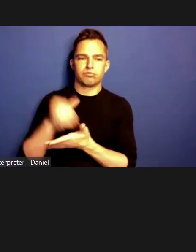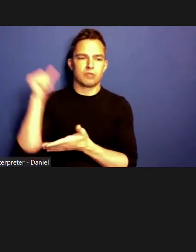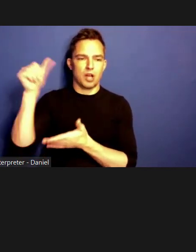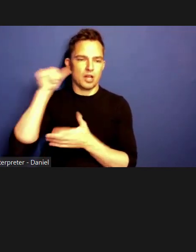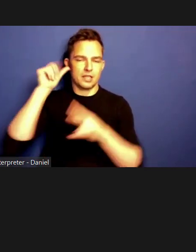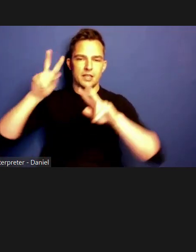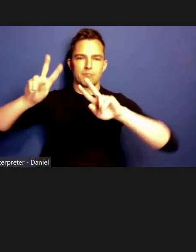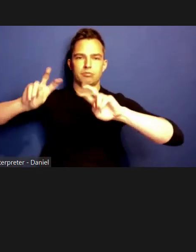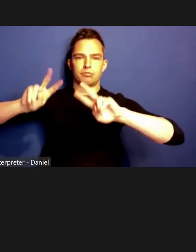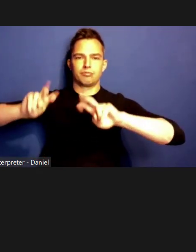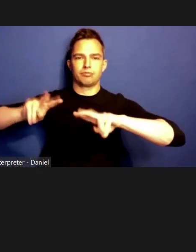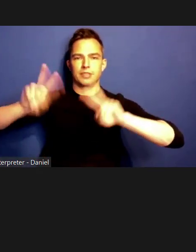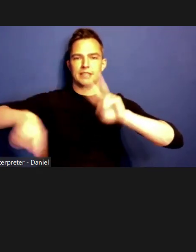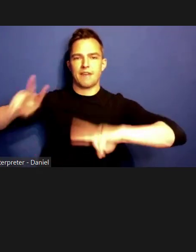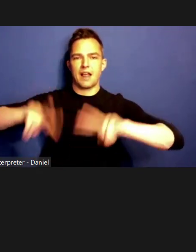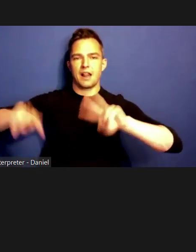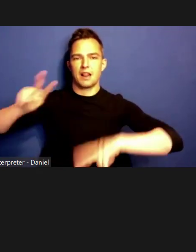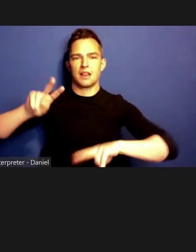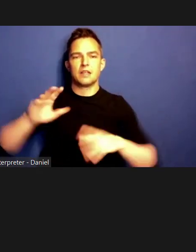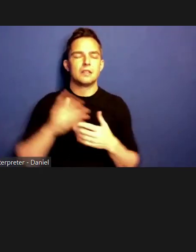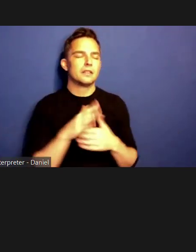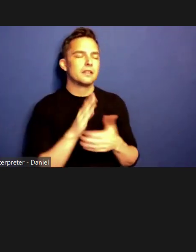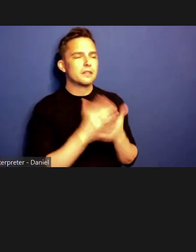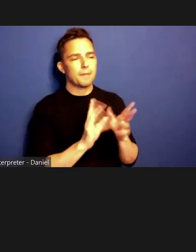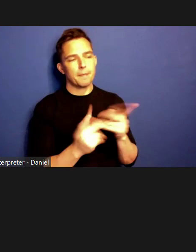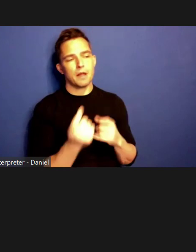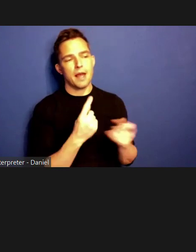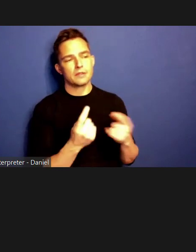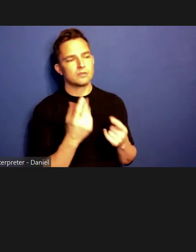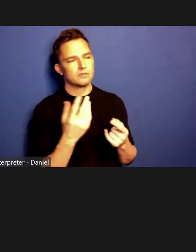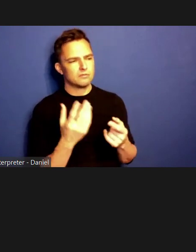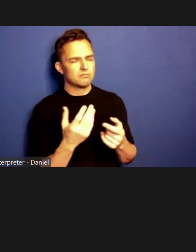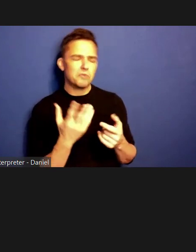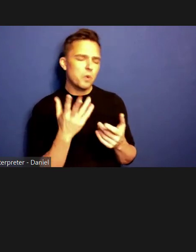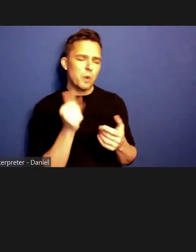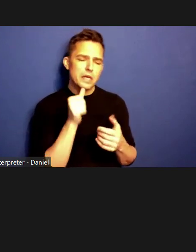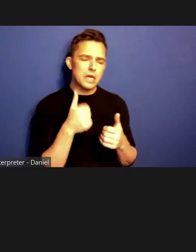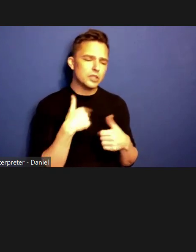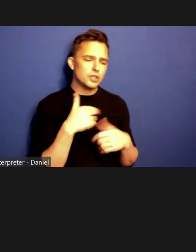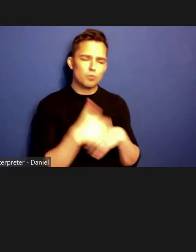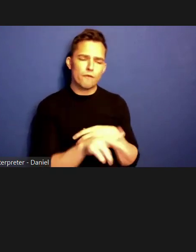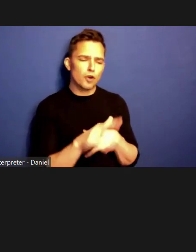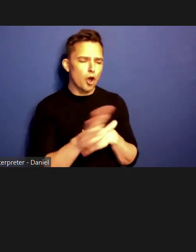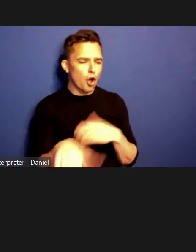William Eiserman: Some people ask us, can't I refer all children